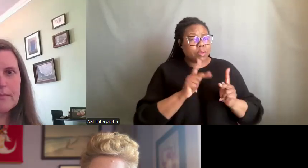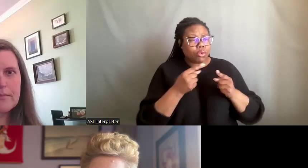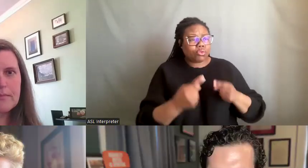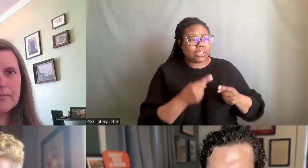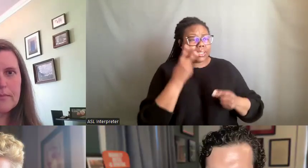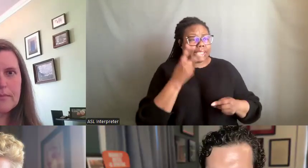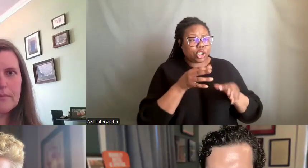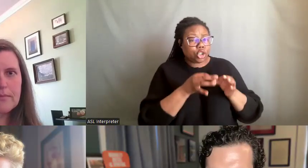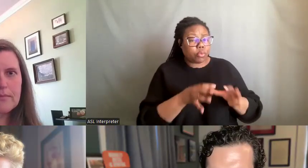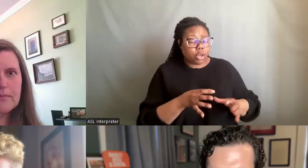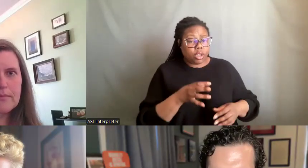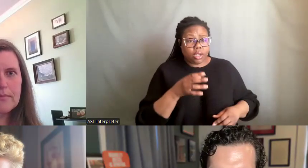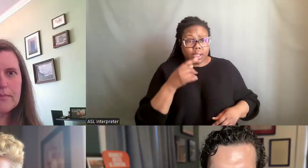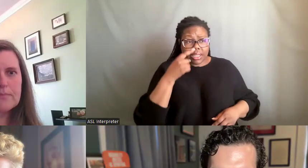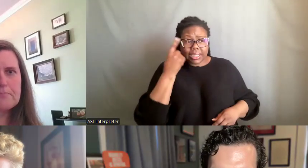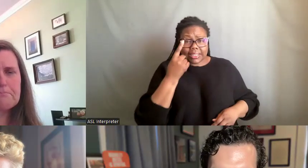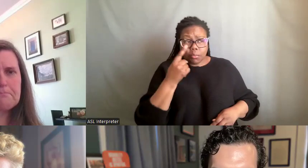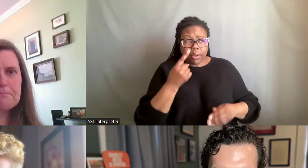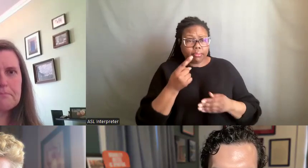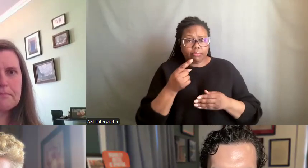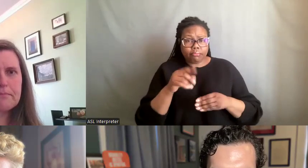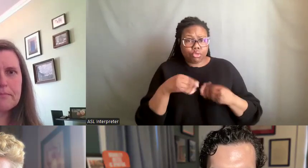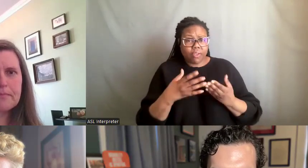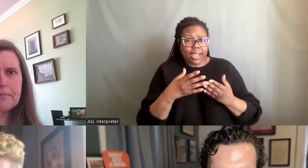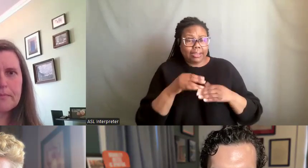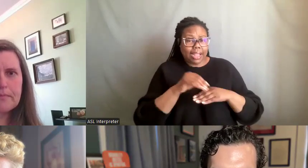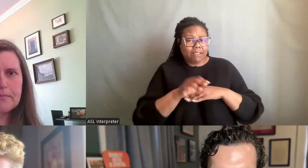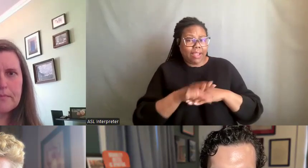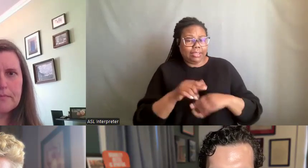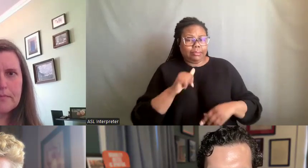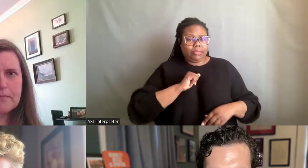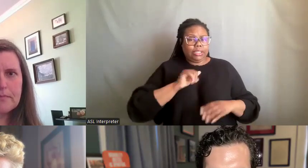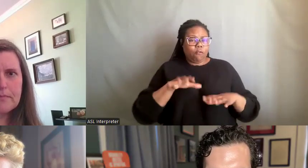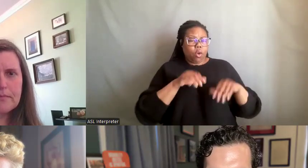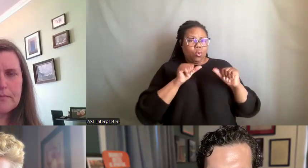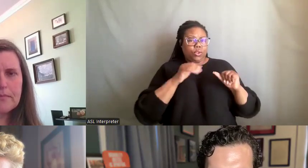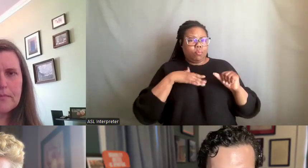Jessica, some folks are having trouble seeing the interpreter . Is there someone who can see the interpreter who can give